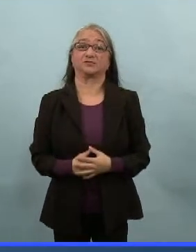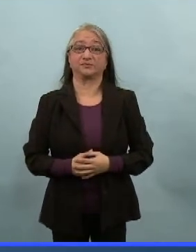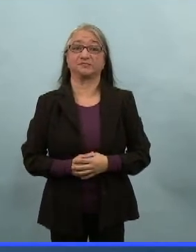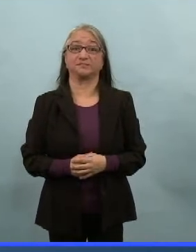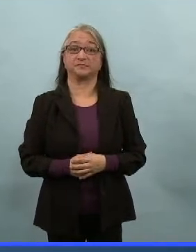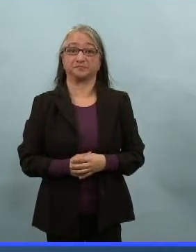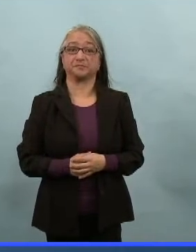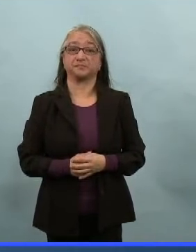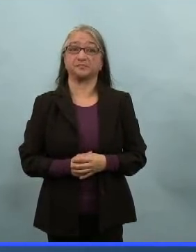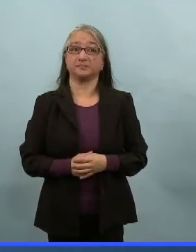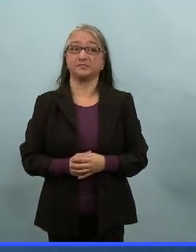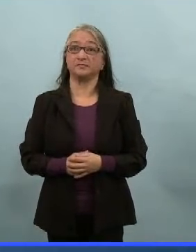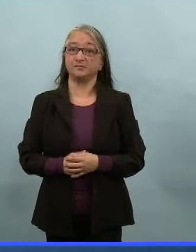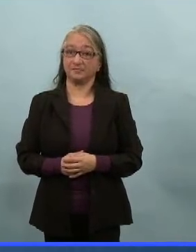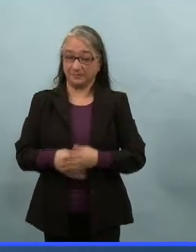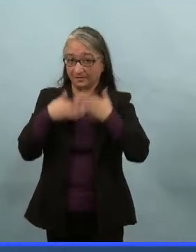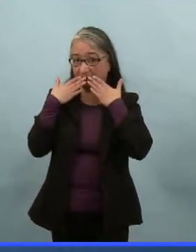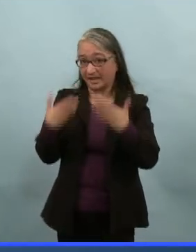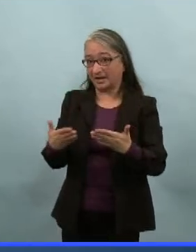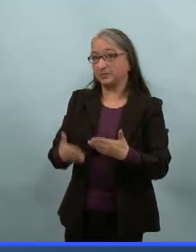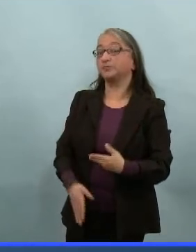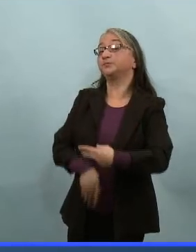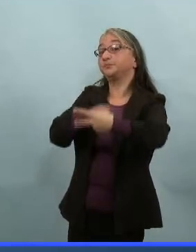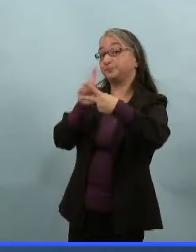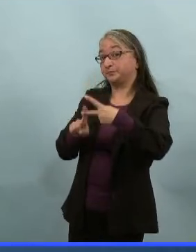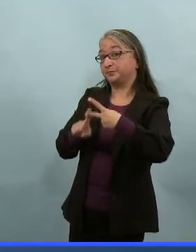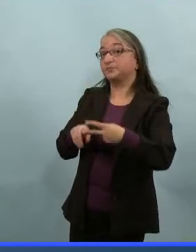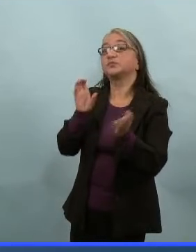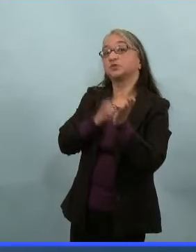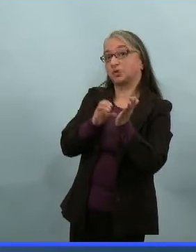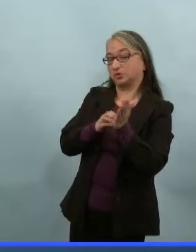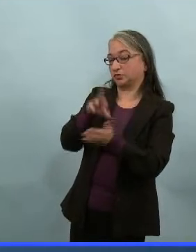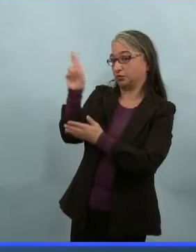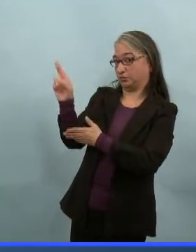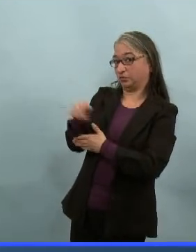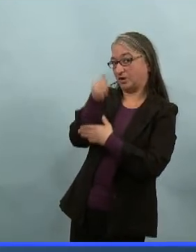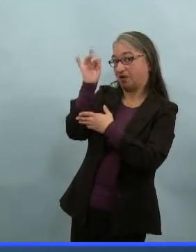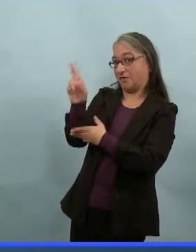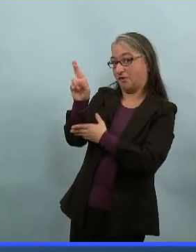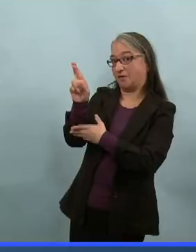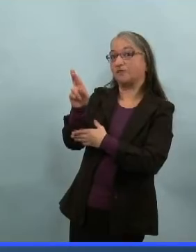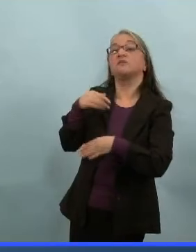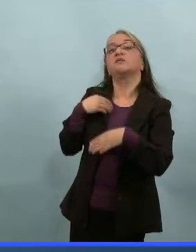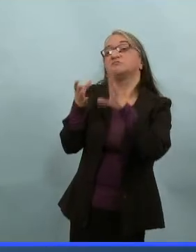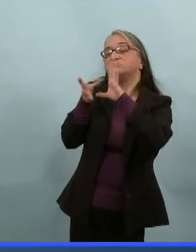uh thank you and uh dr reimer uh you you mentioned earlier that your a team is meeting again this